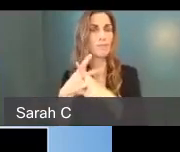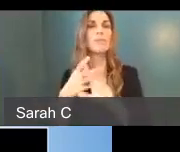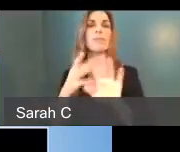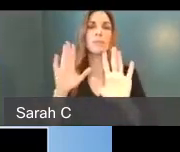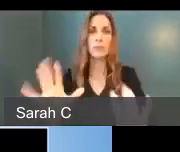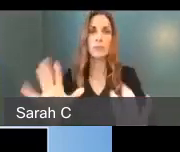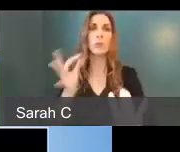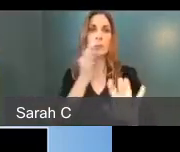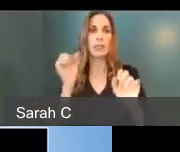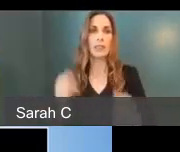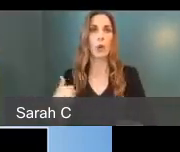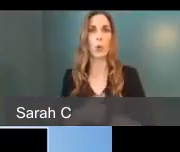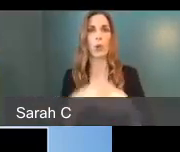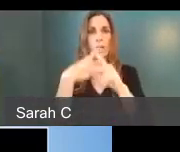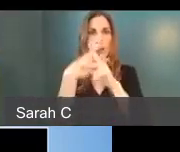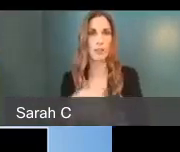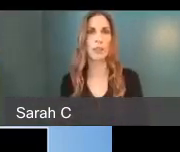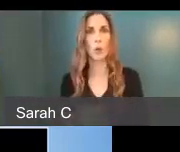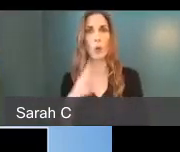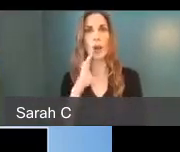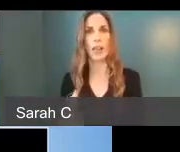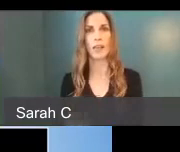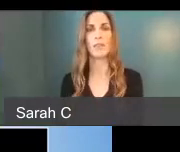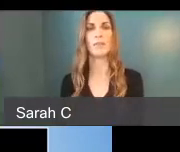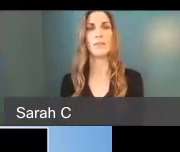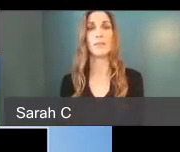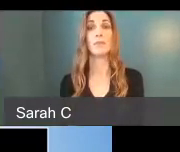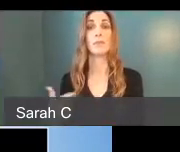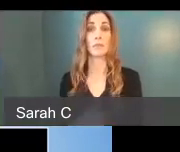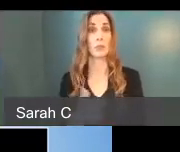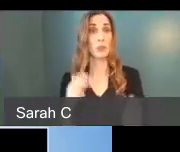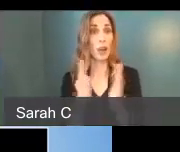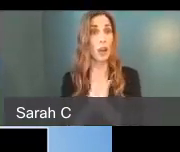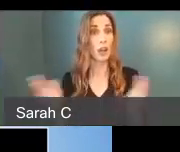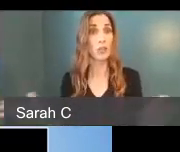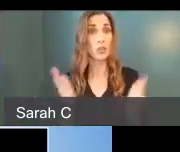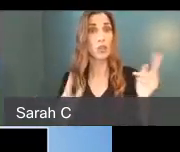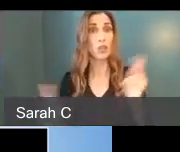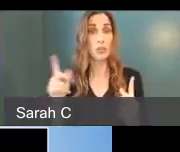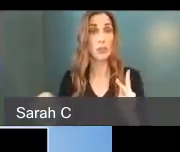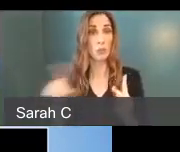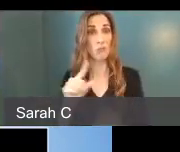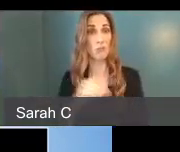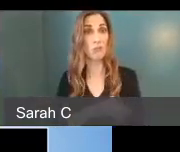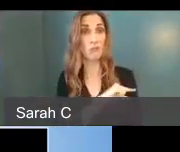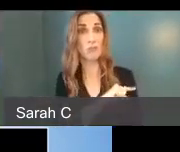asking and encouraging those that are eligible to pre-register now so that they can be notified as